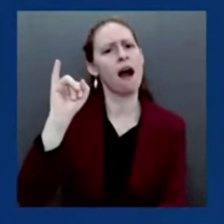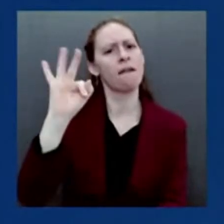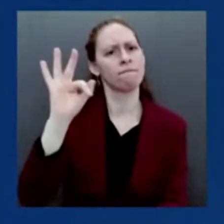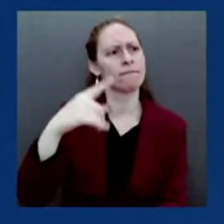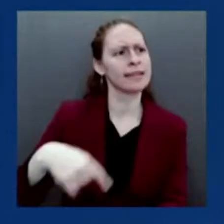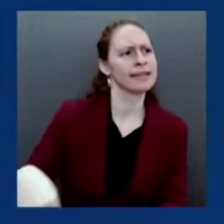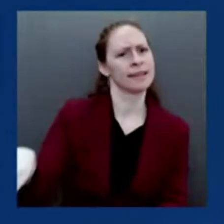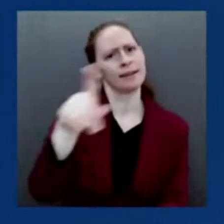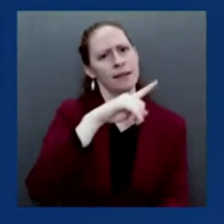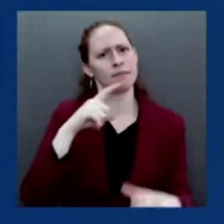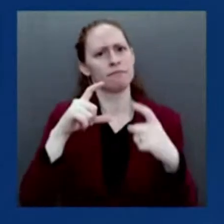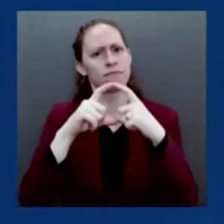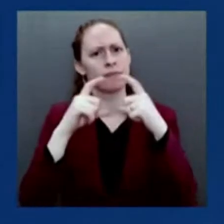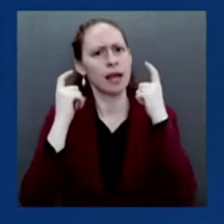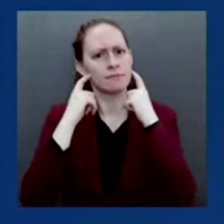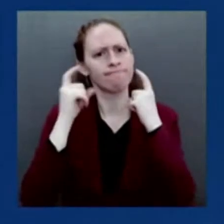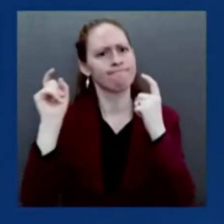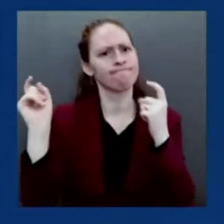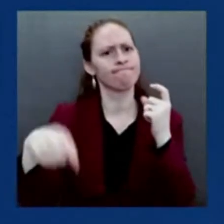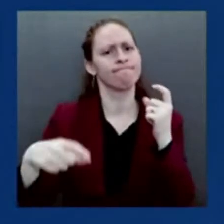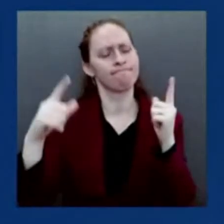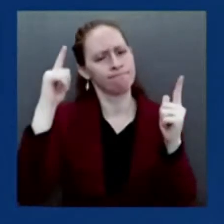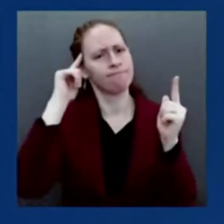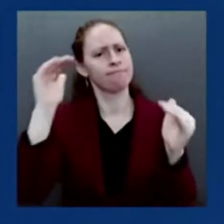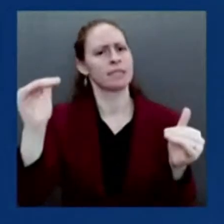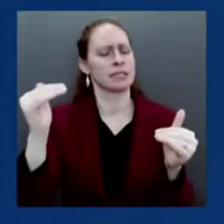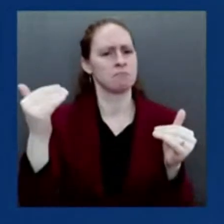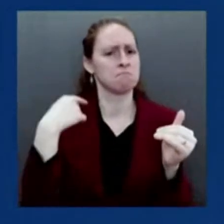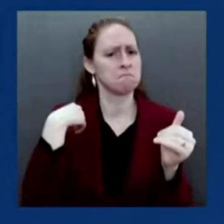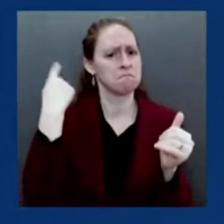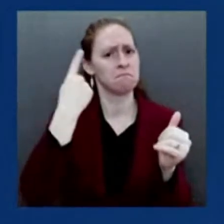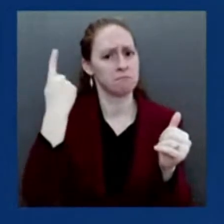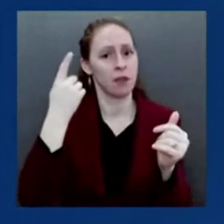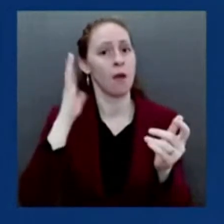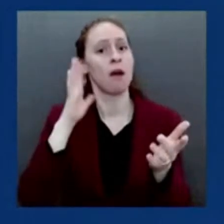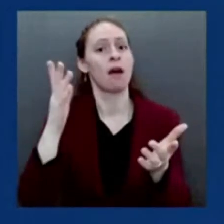STARTING TO WEAR THESE HIGH QUALITY MASKS? WOULD THIS PUT STRESS ON THE